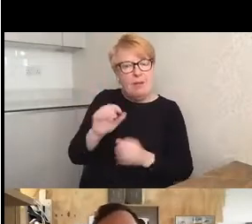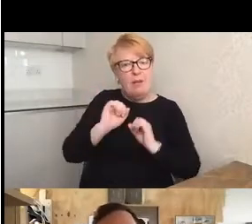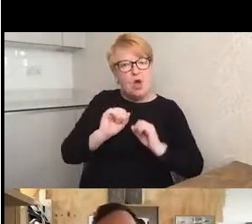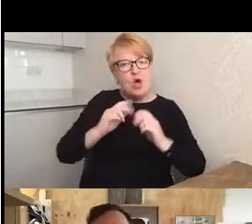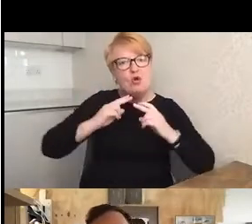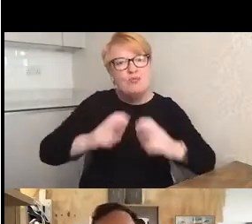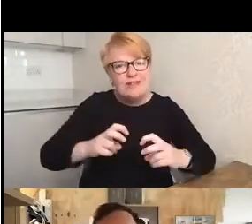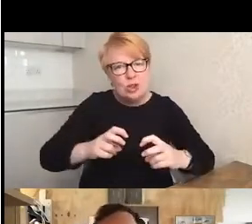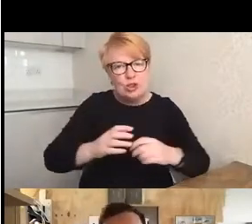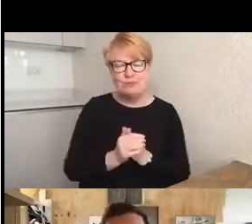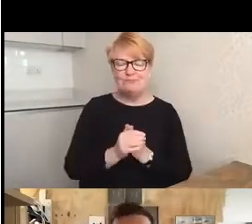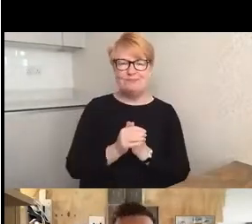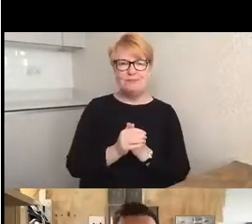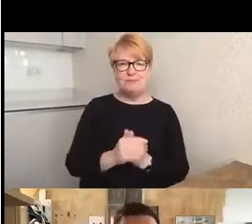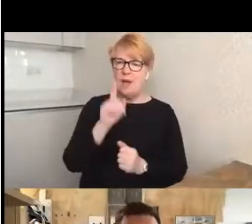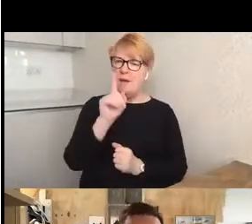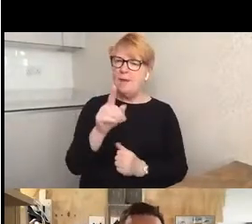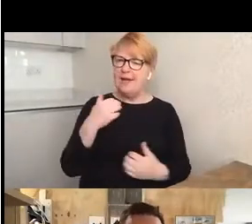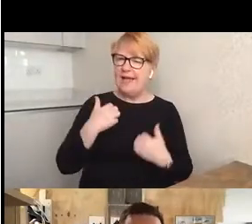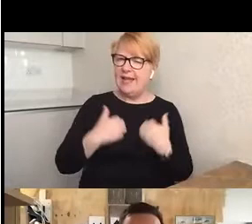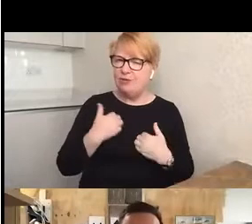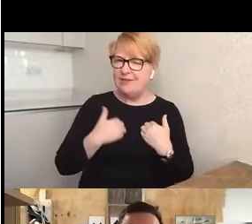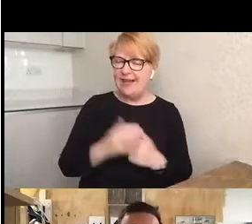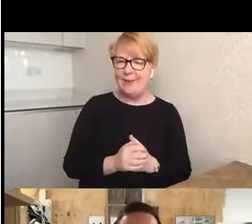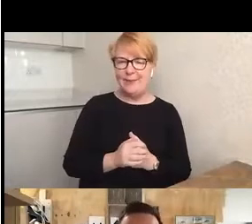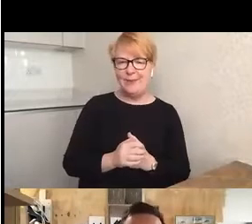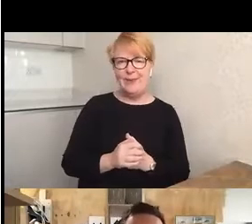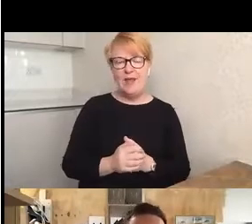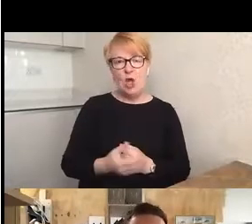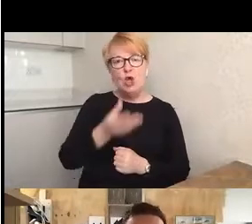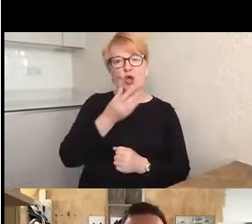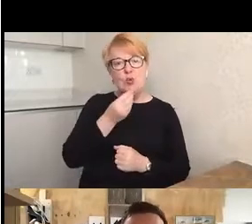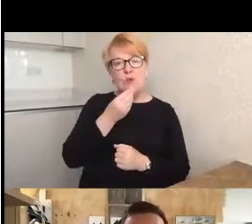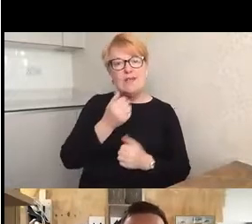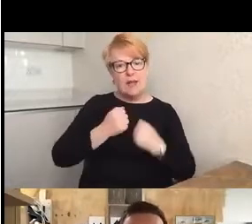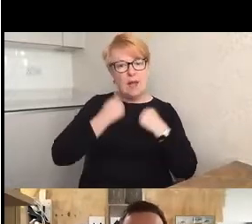But what's interesting about this is that she's also using the research to support